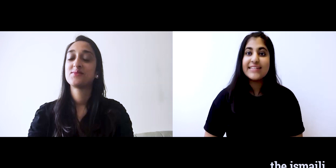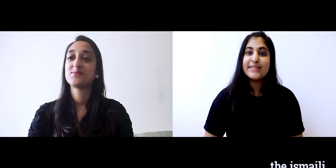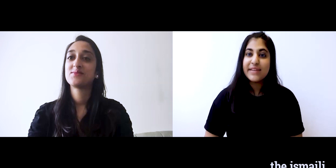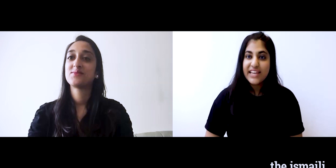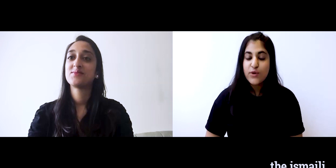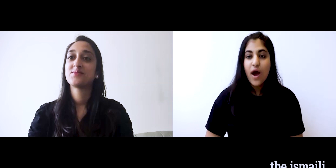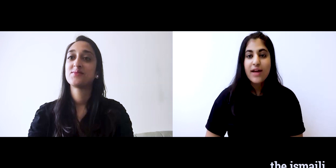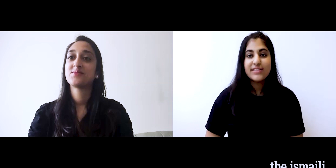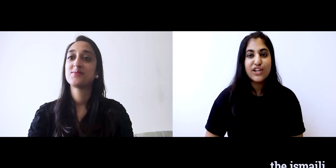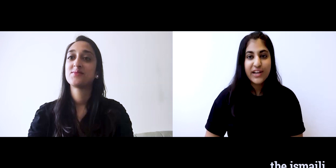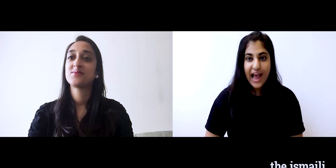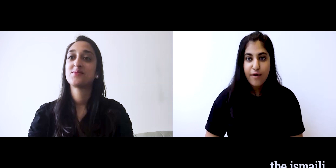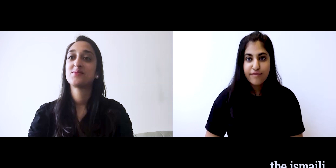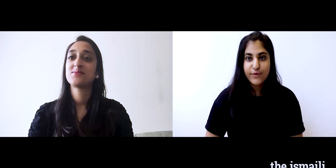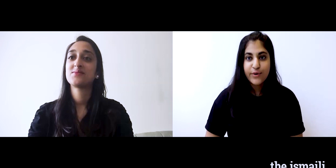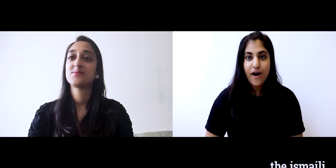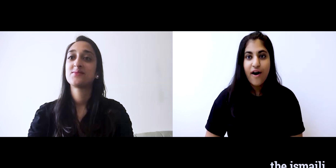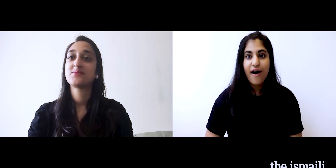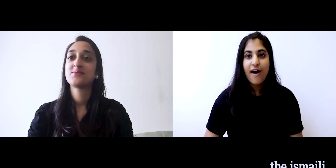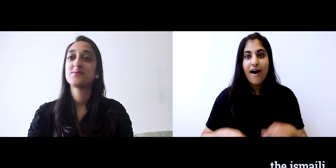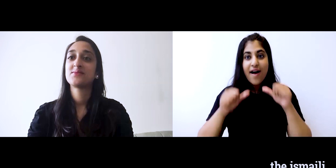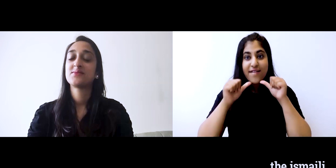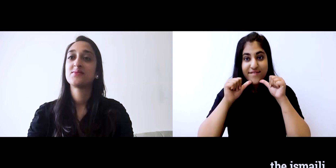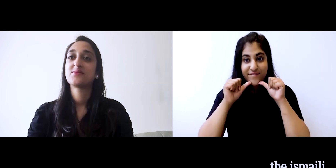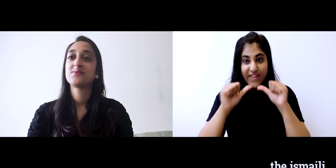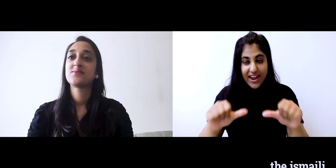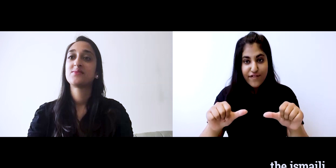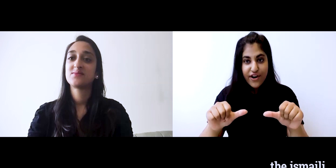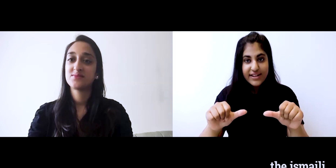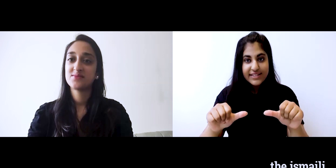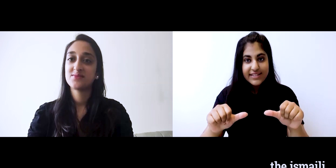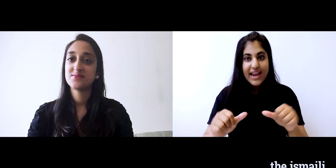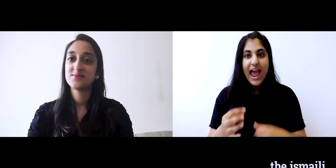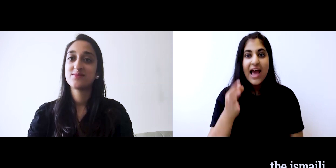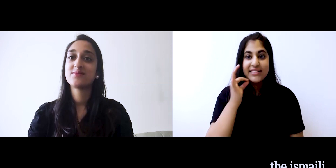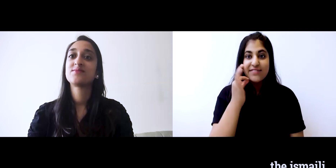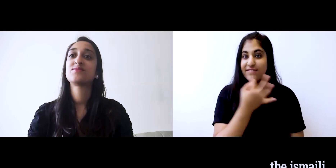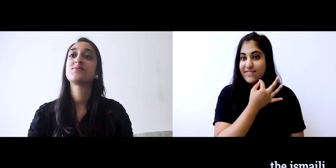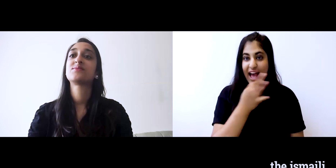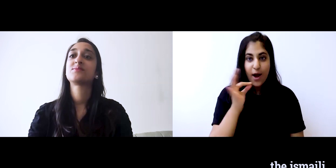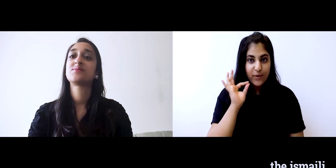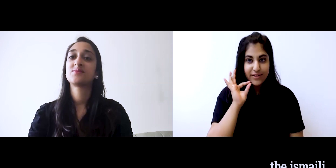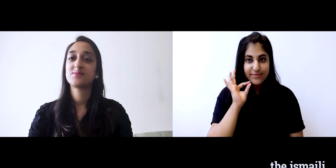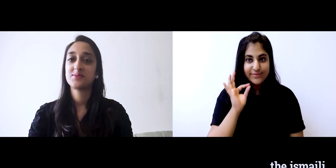and some key words to look out for are favourite and flower.